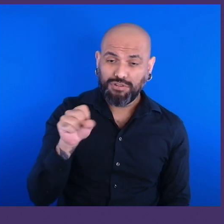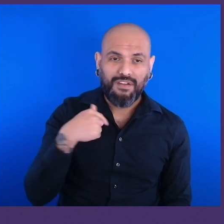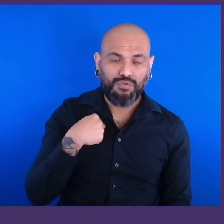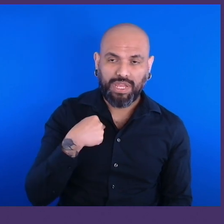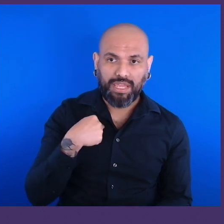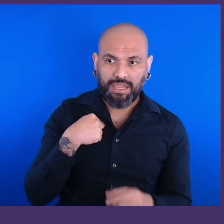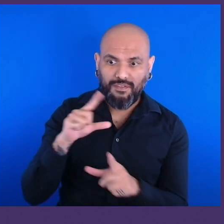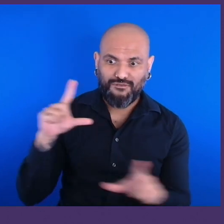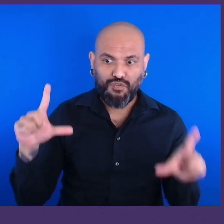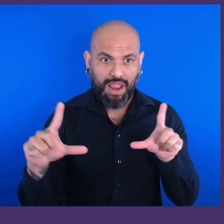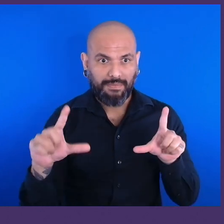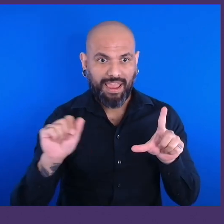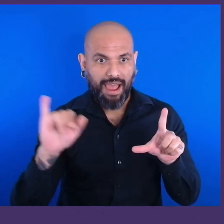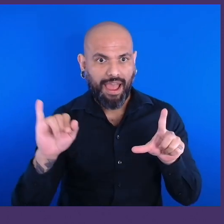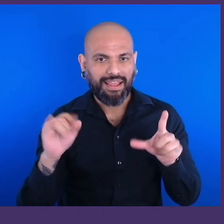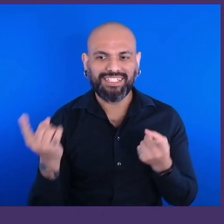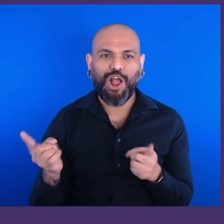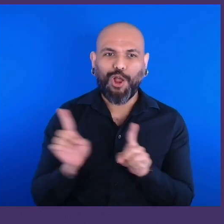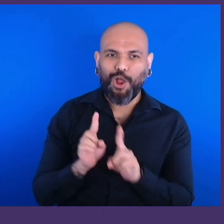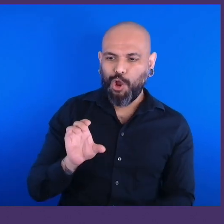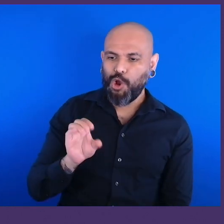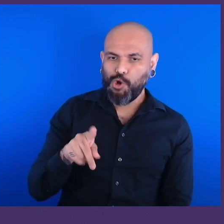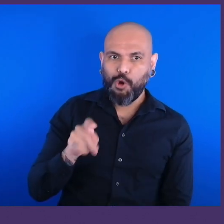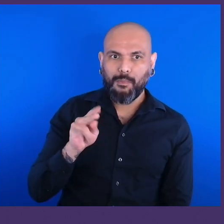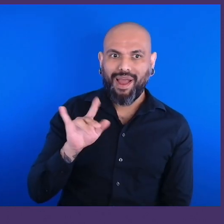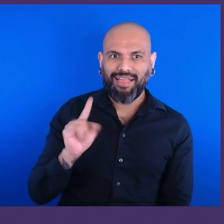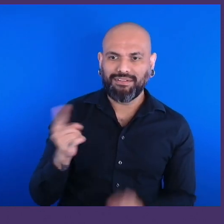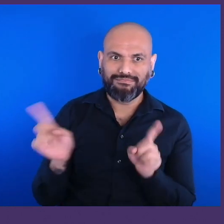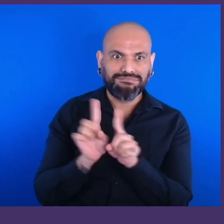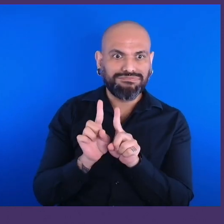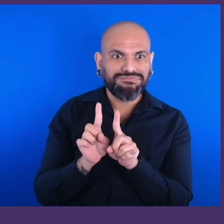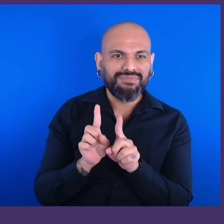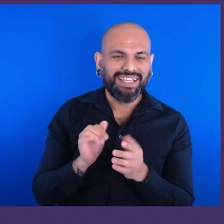which is obviously a critical brand issue, but it speaks